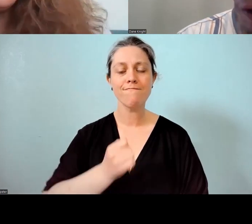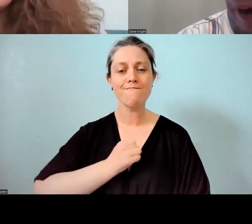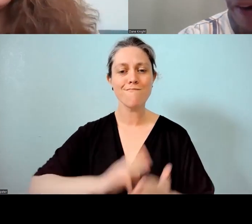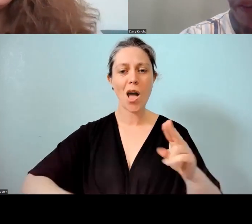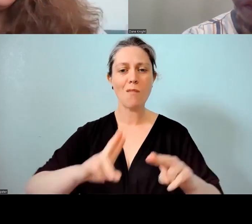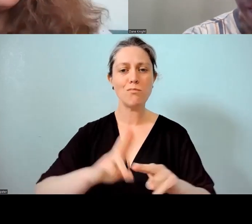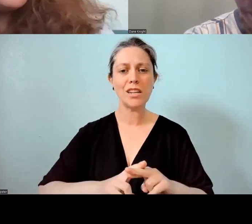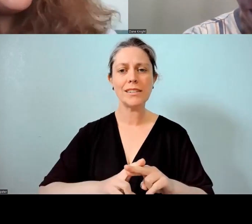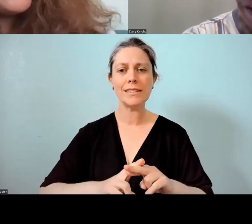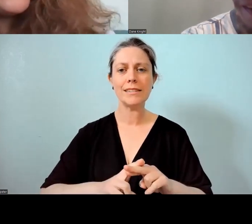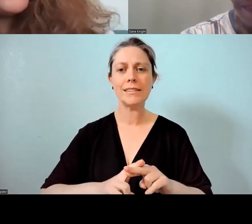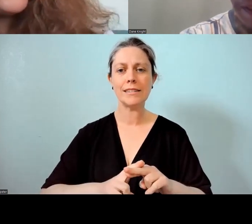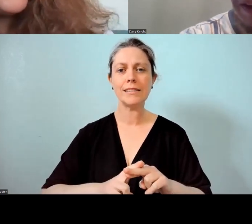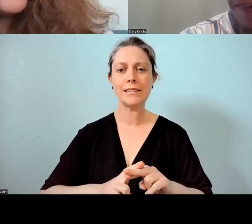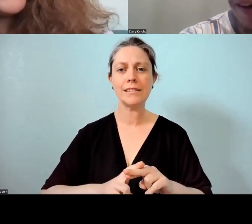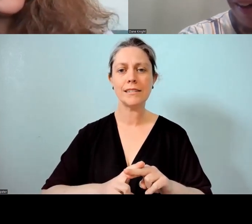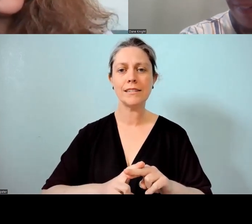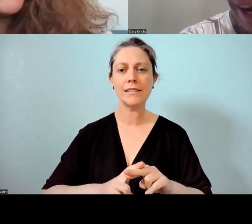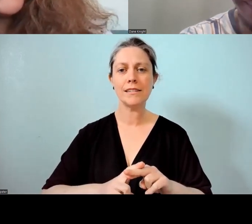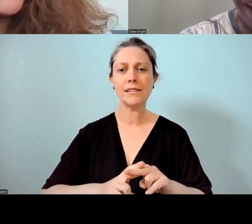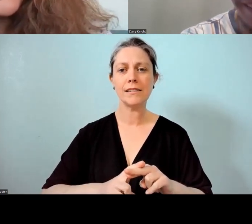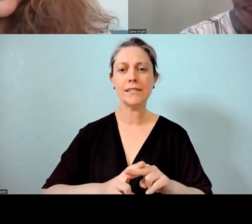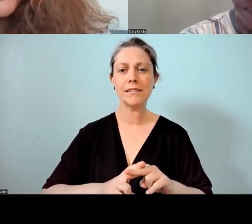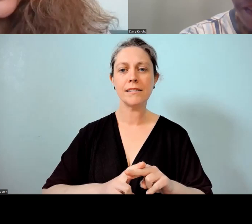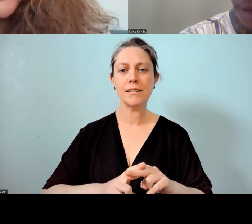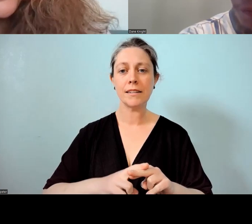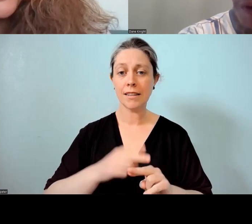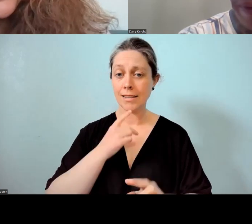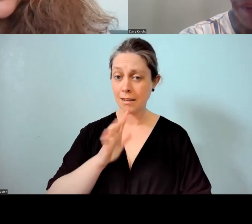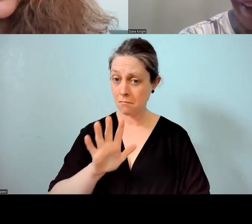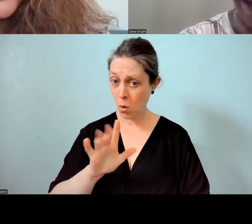they all know, you know, "Dane, you won't be doing that."